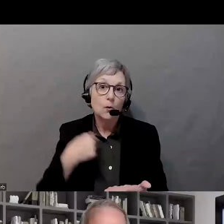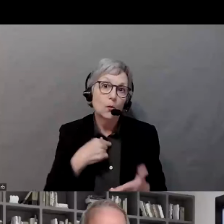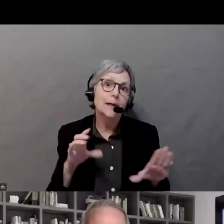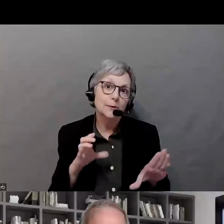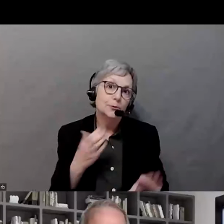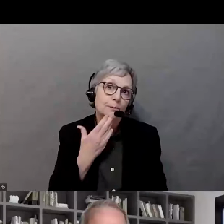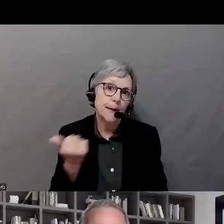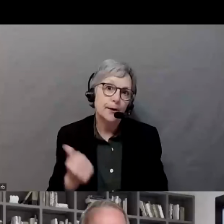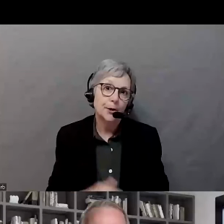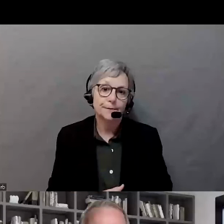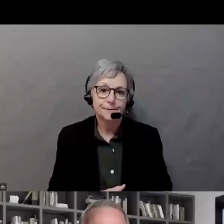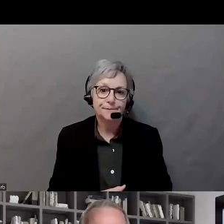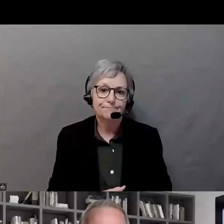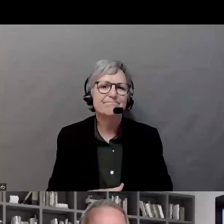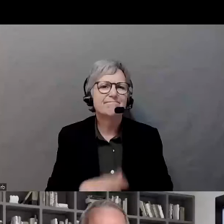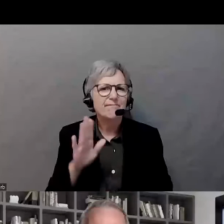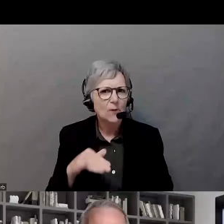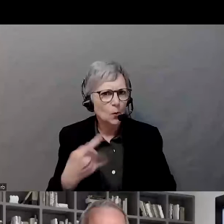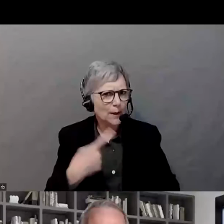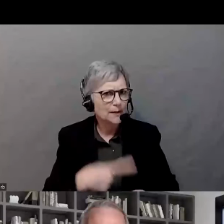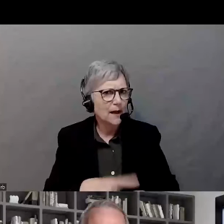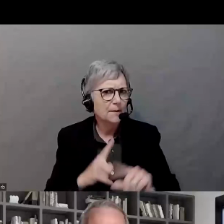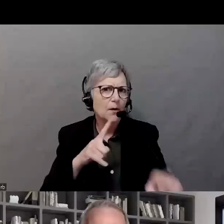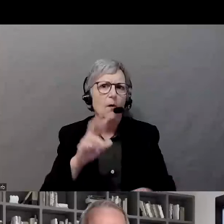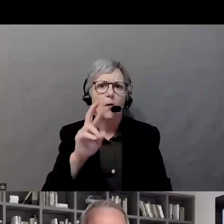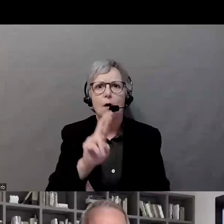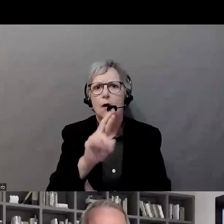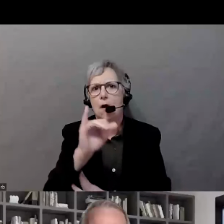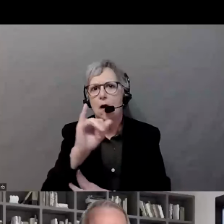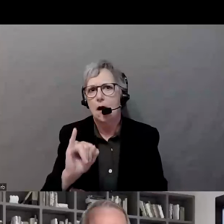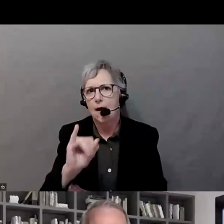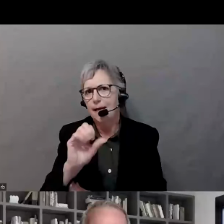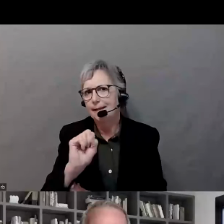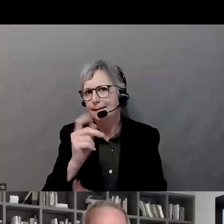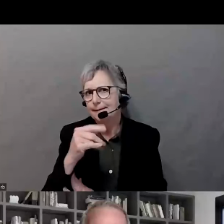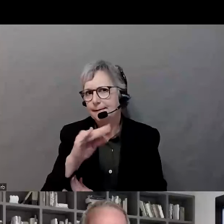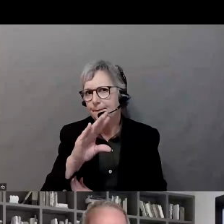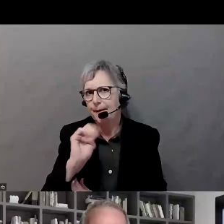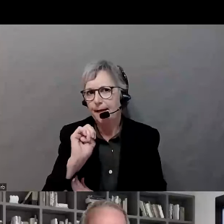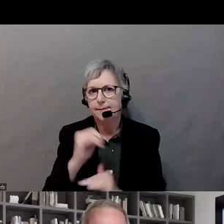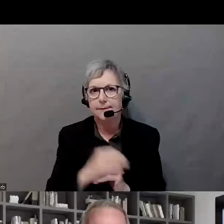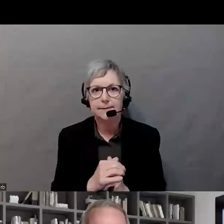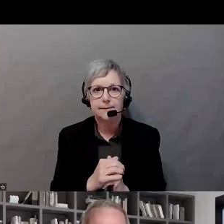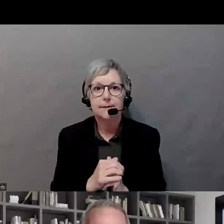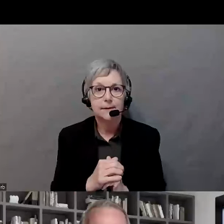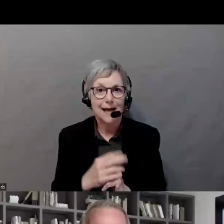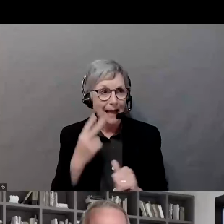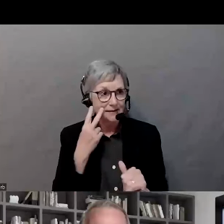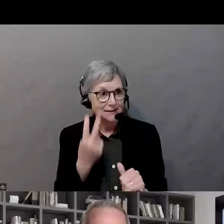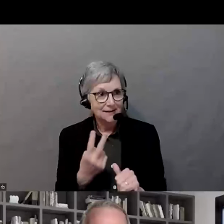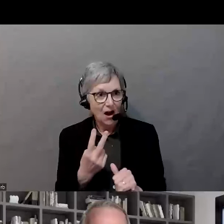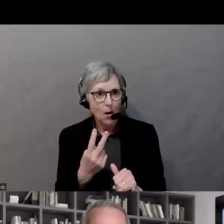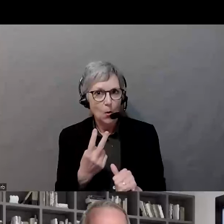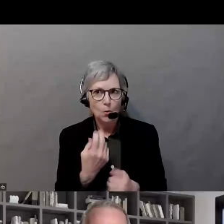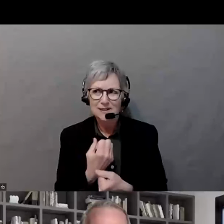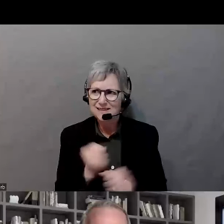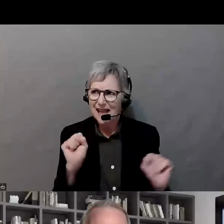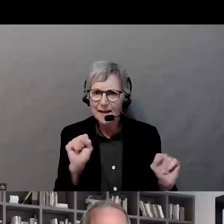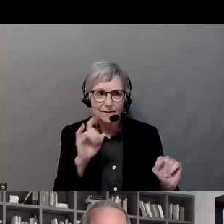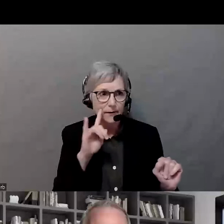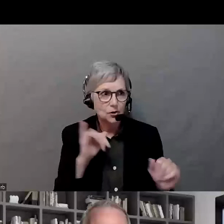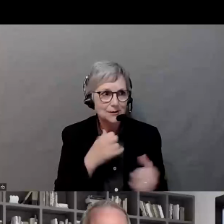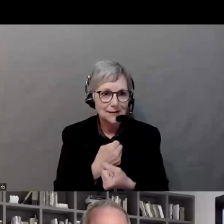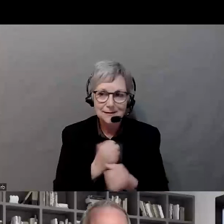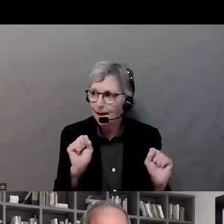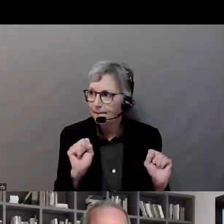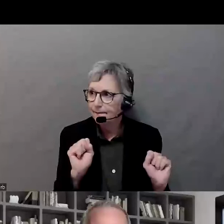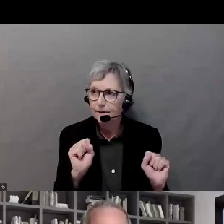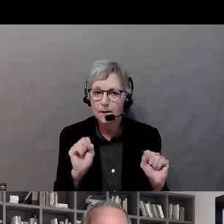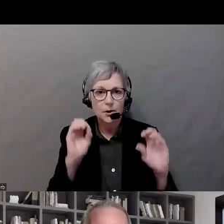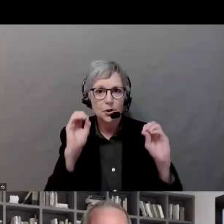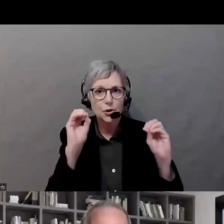TO AN RI SPACE AND I SAW HOW SAFE IT LOOKED AND THERE WERE NO RESTRAINTS.